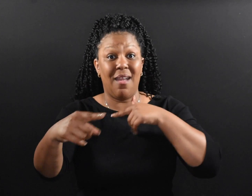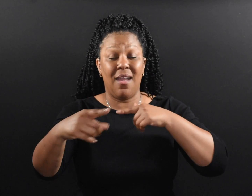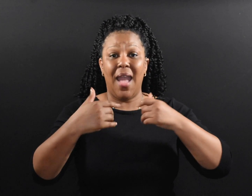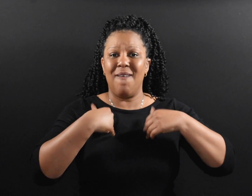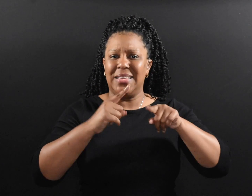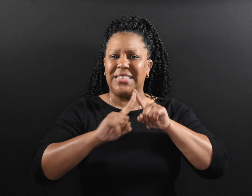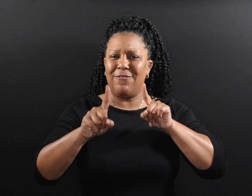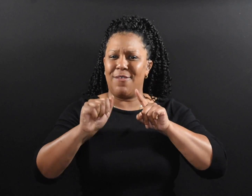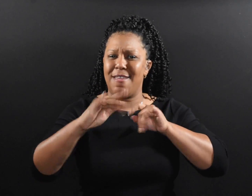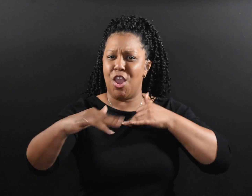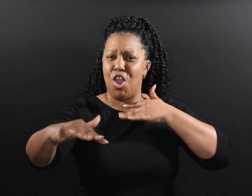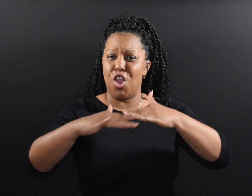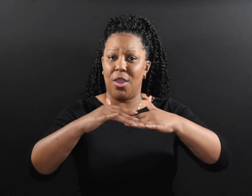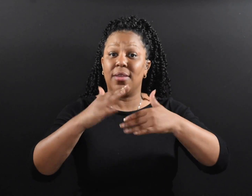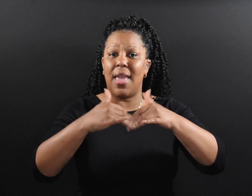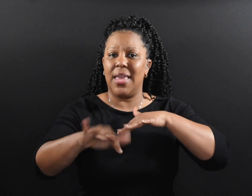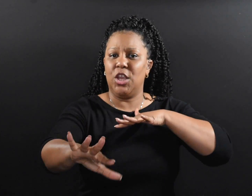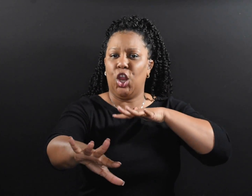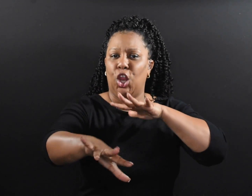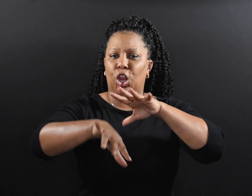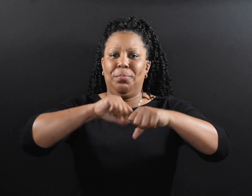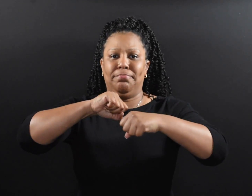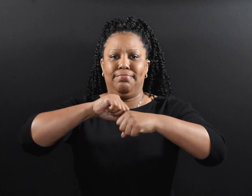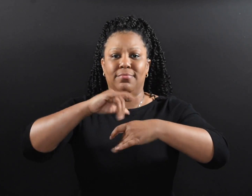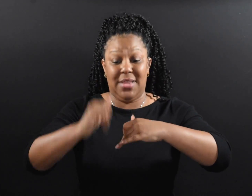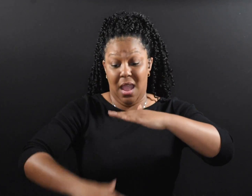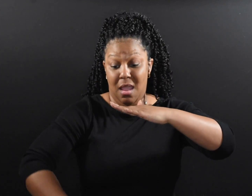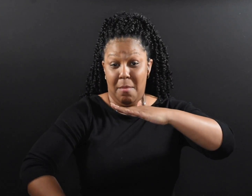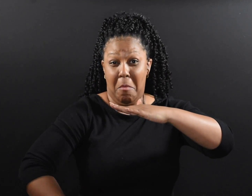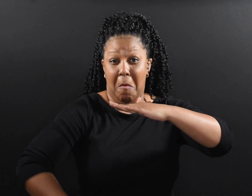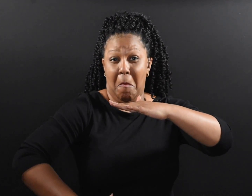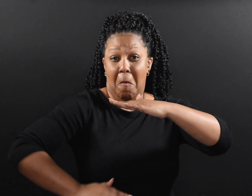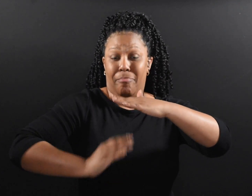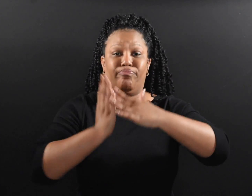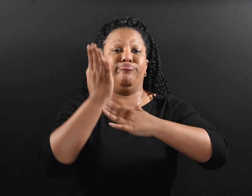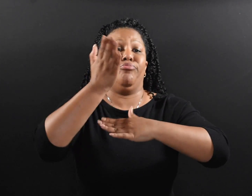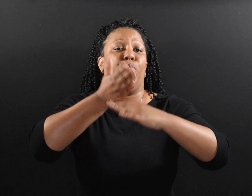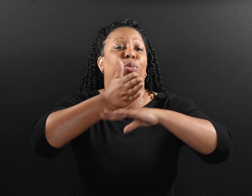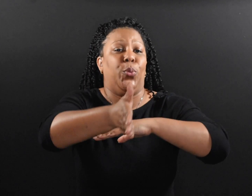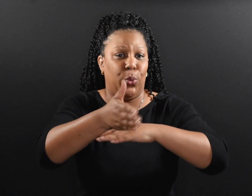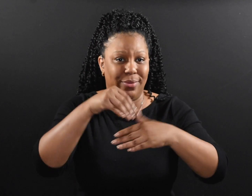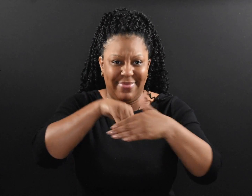between the home's interior and the soil can pull radon gas into the home through the pathways.